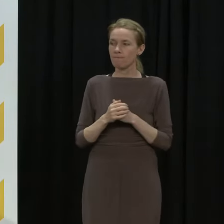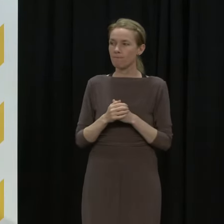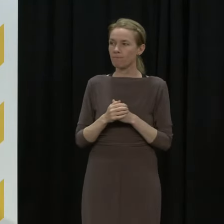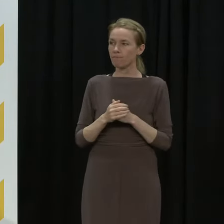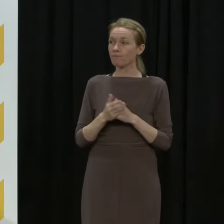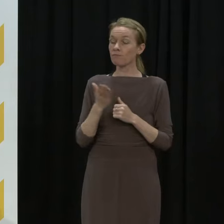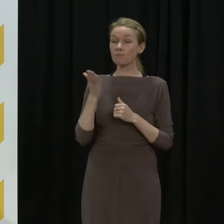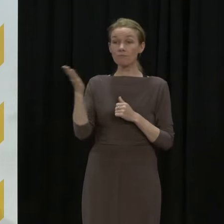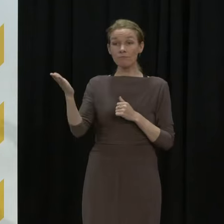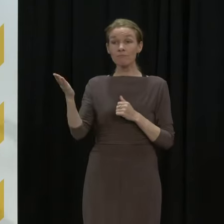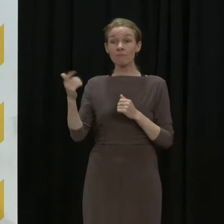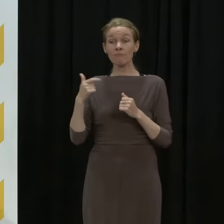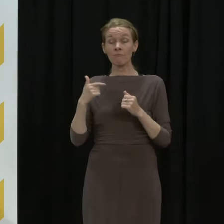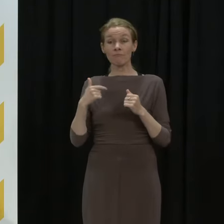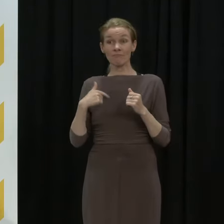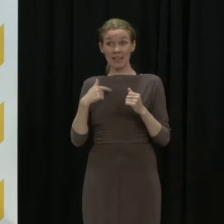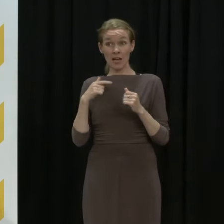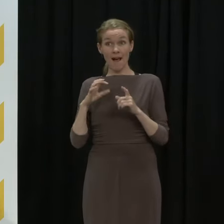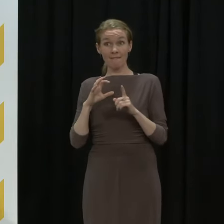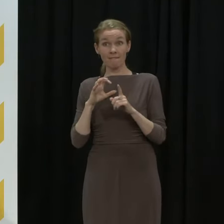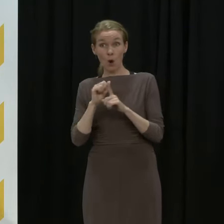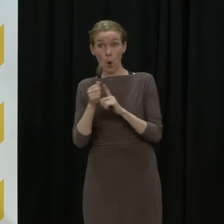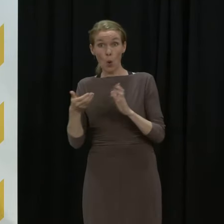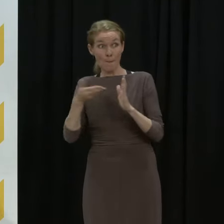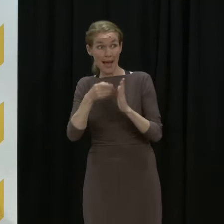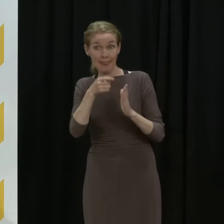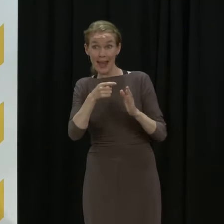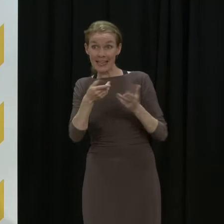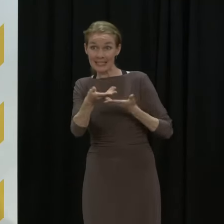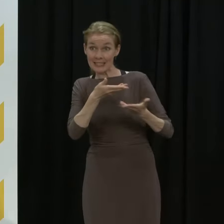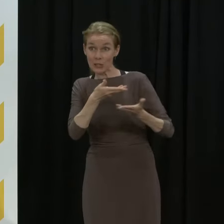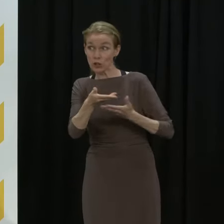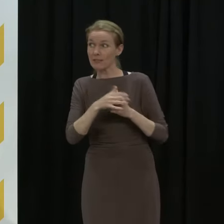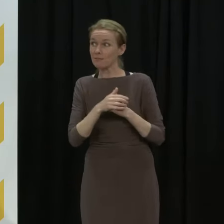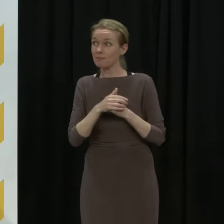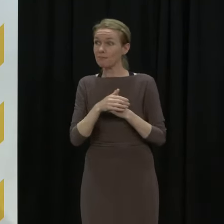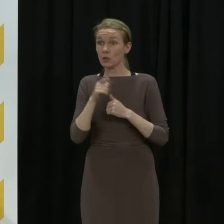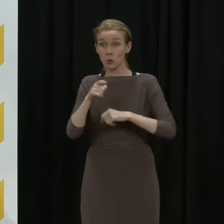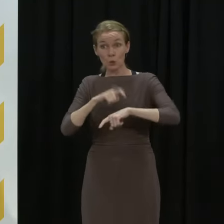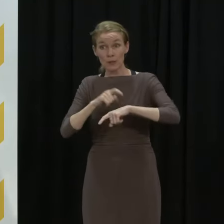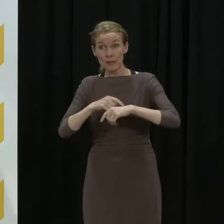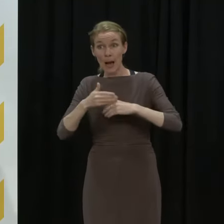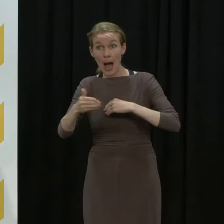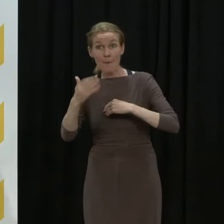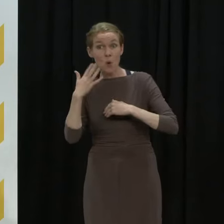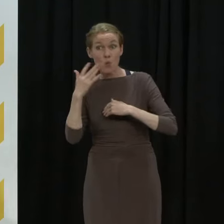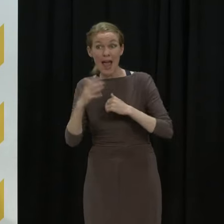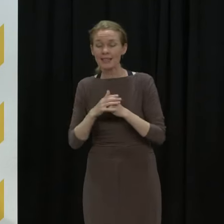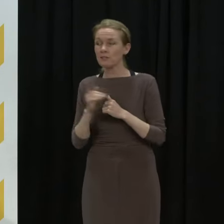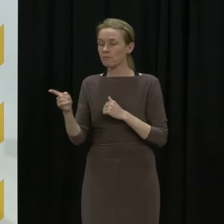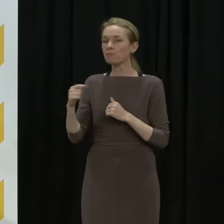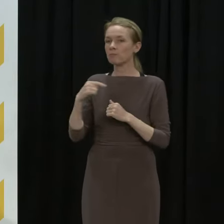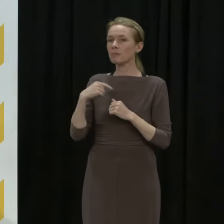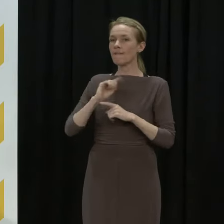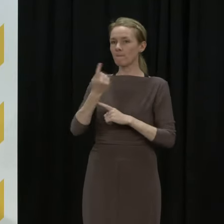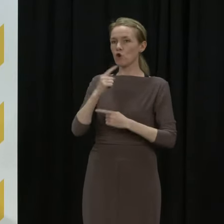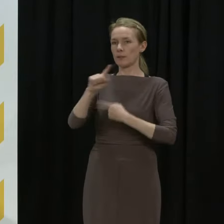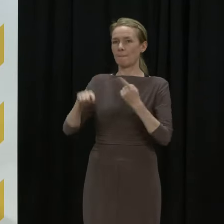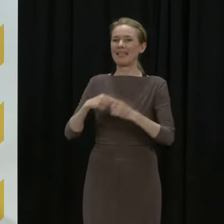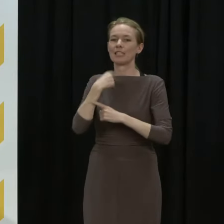how it will take shape togethe.